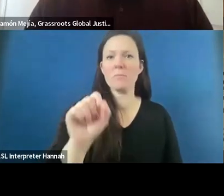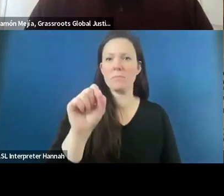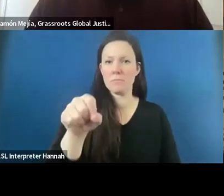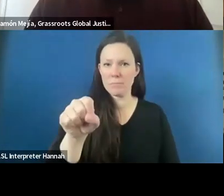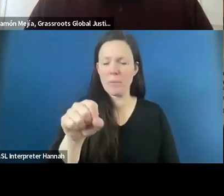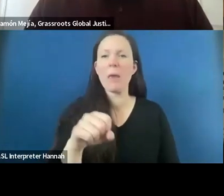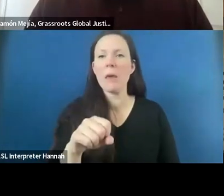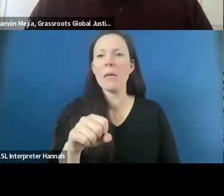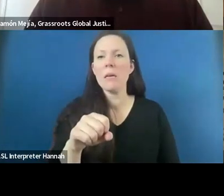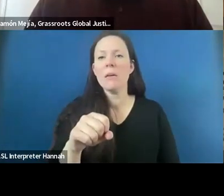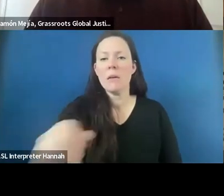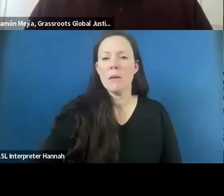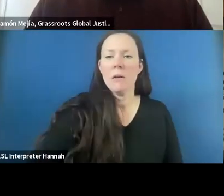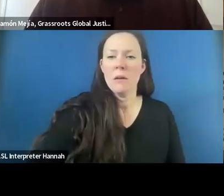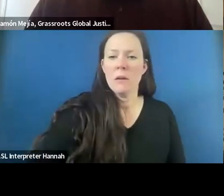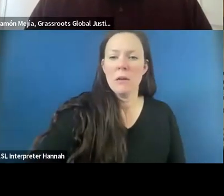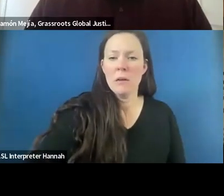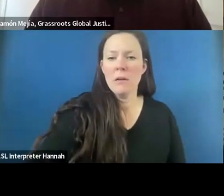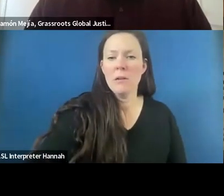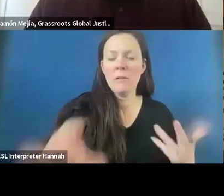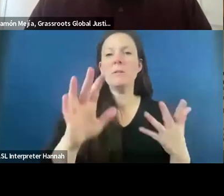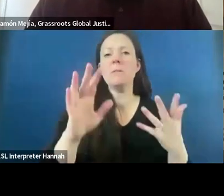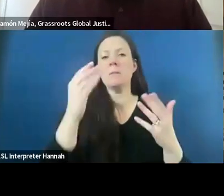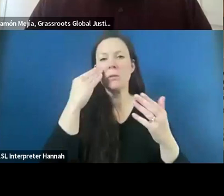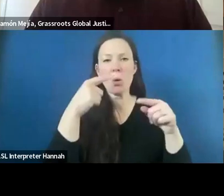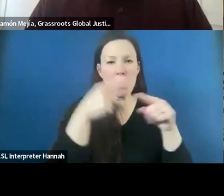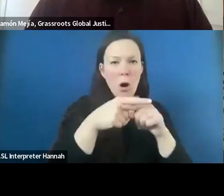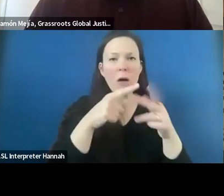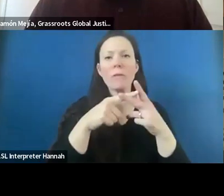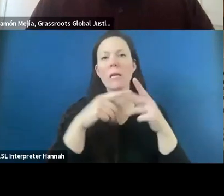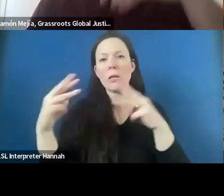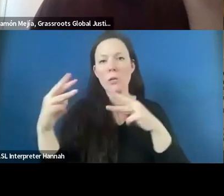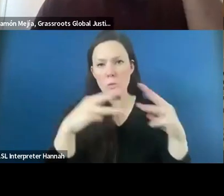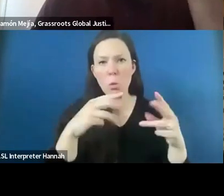There's conflicts and wars and imperial powers at work across across